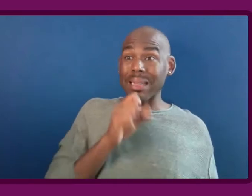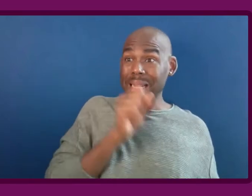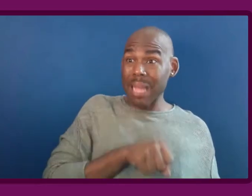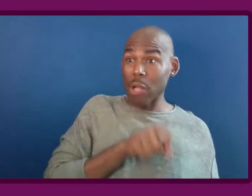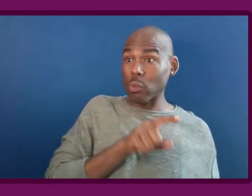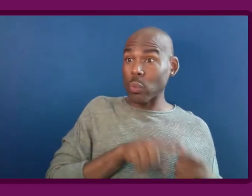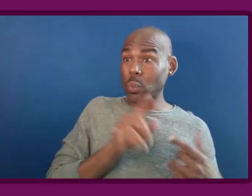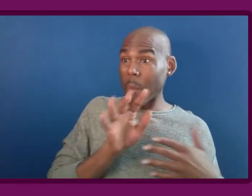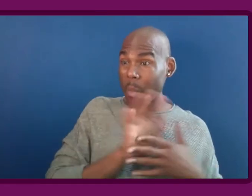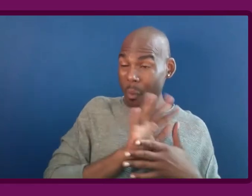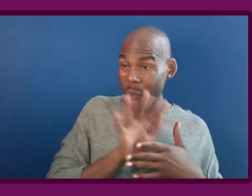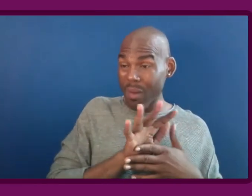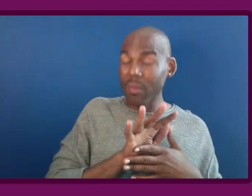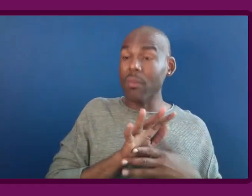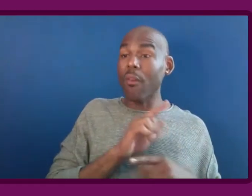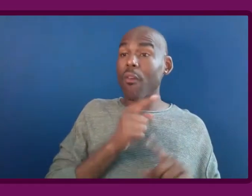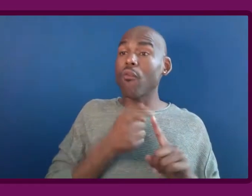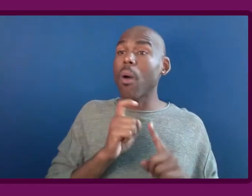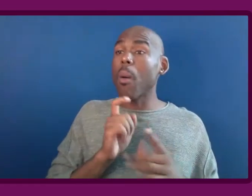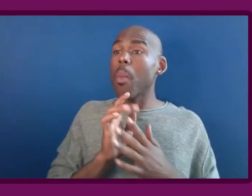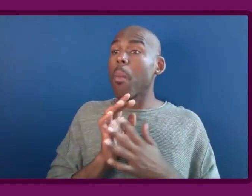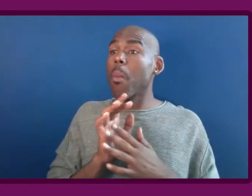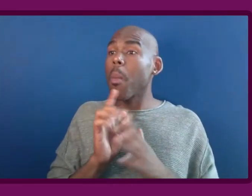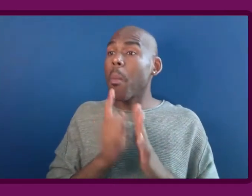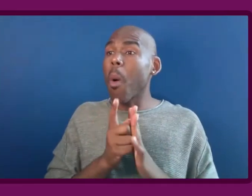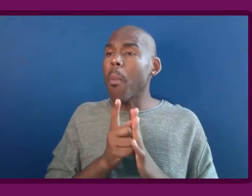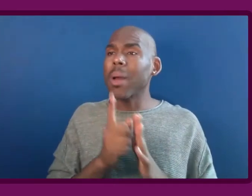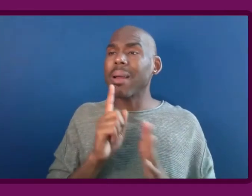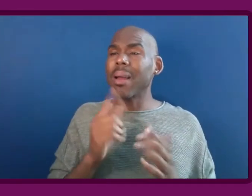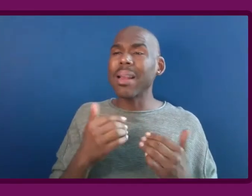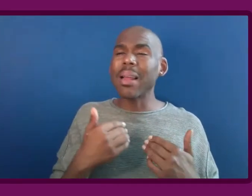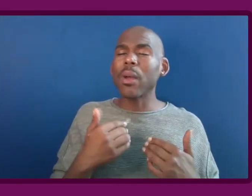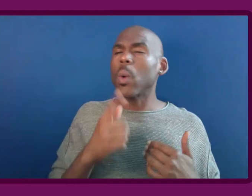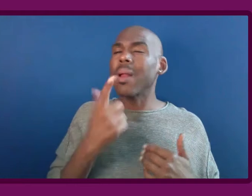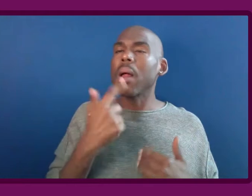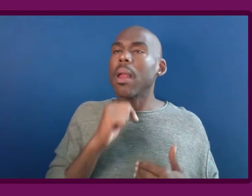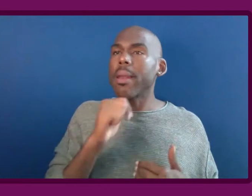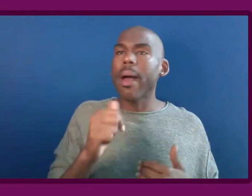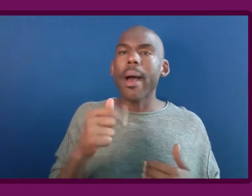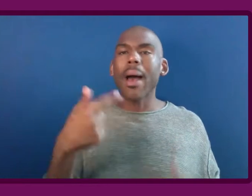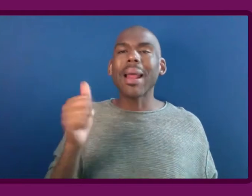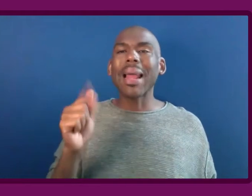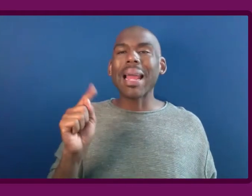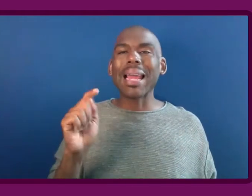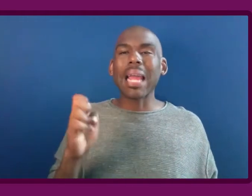the movie, from the moment it's who is being ... Not a gatekeeper per se, but who is actually